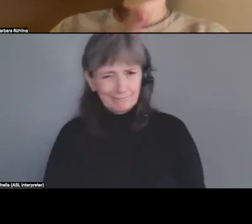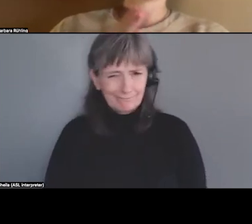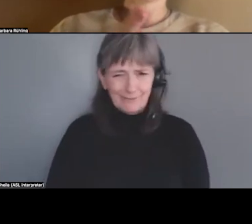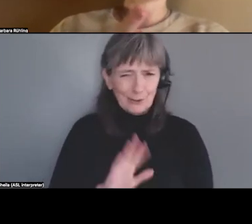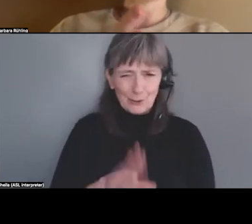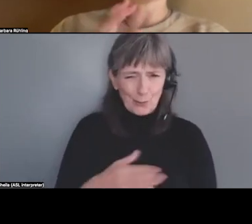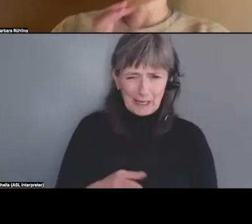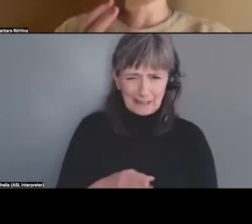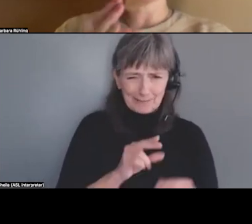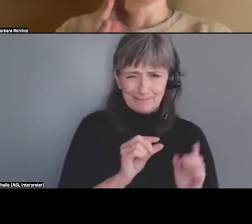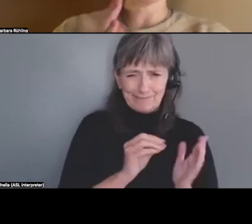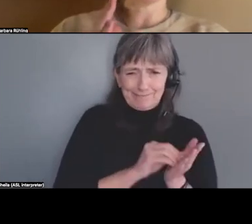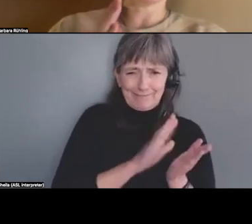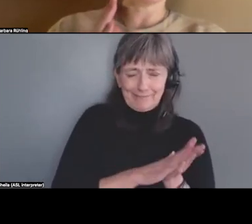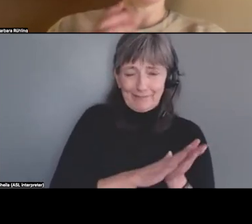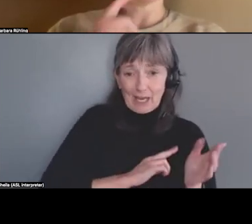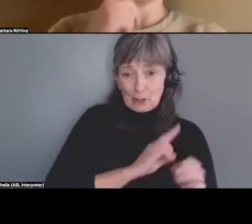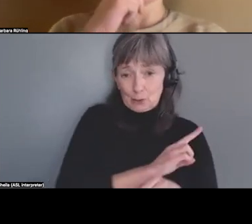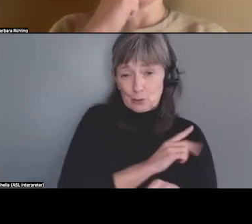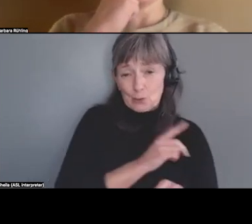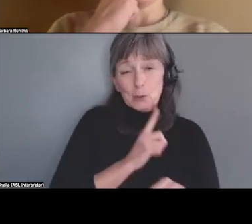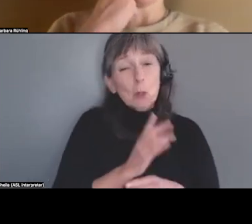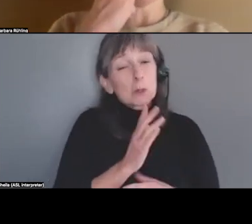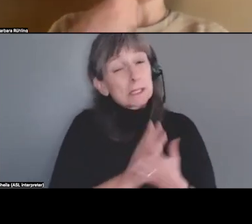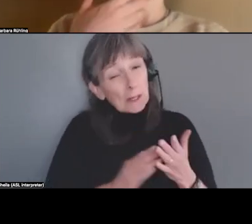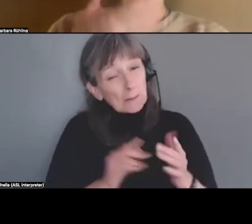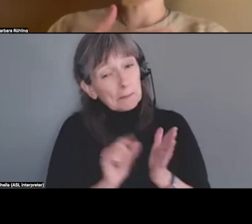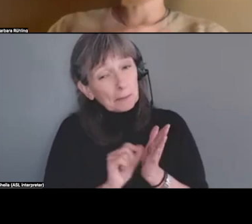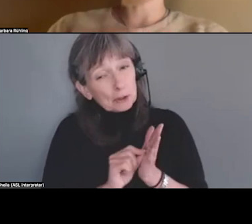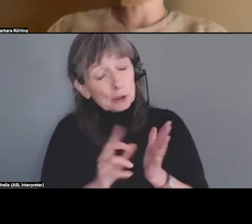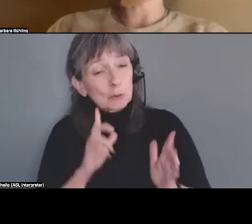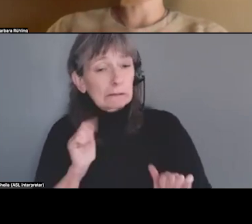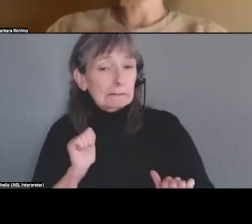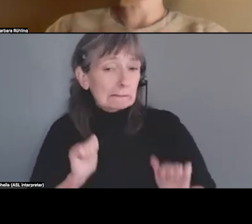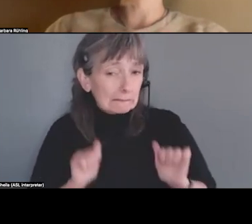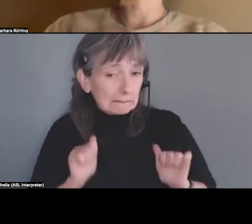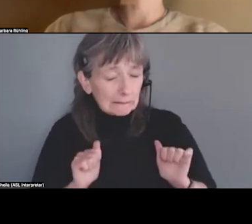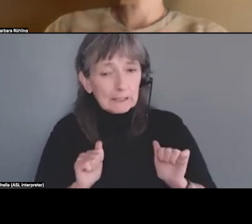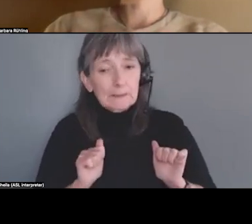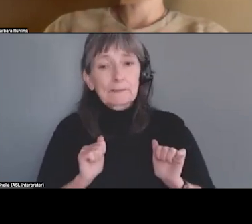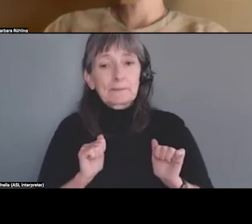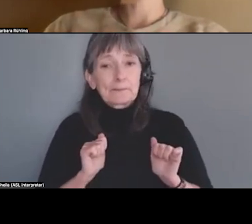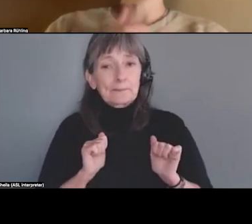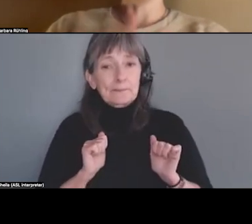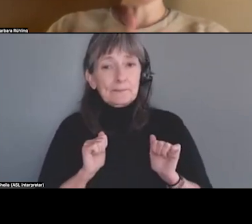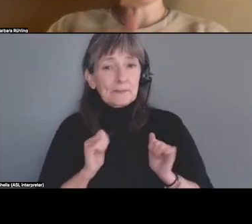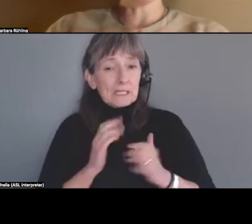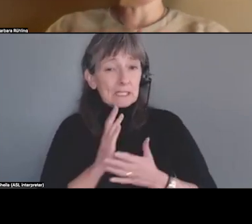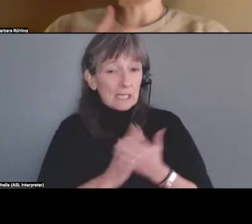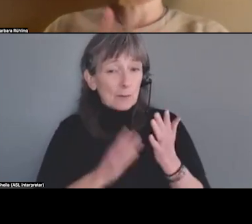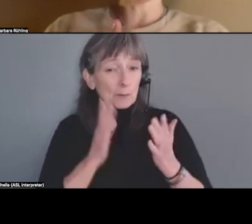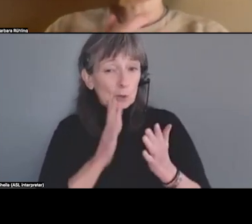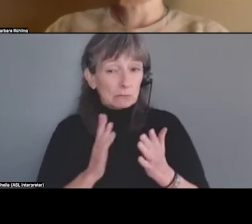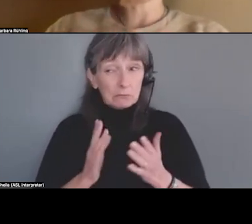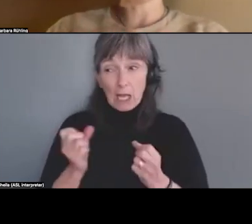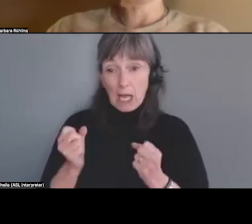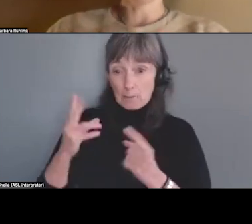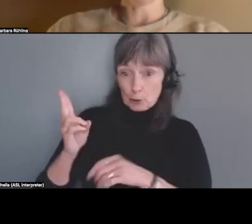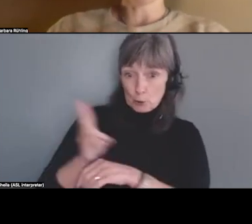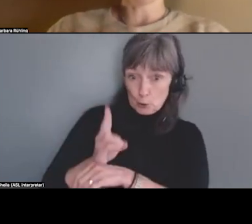sort of like a reluctance and a fine line between how much do we actually use AI and how much do we